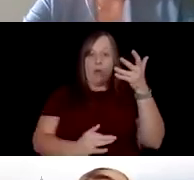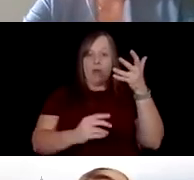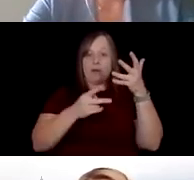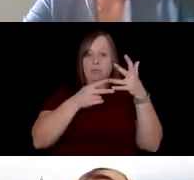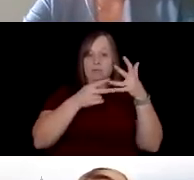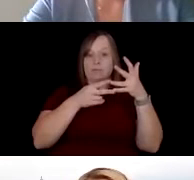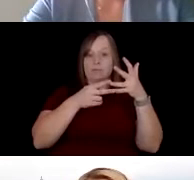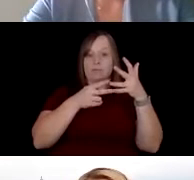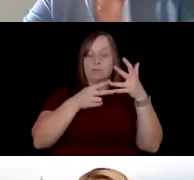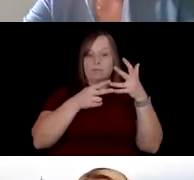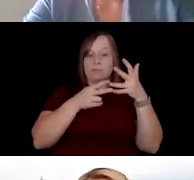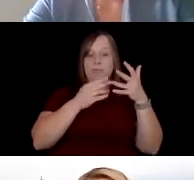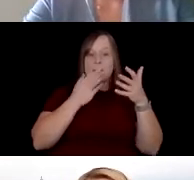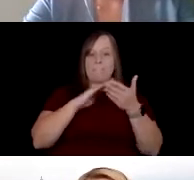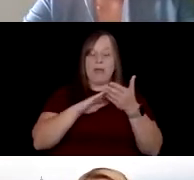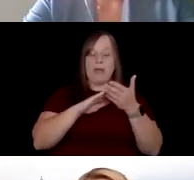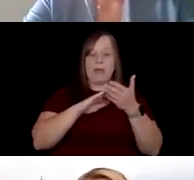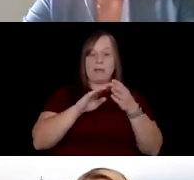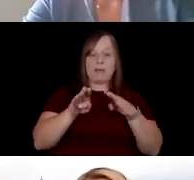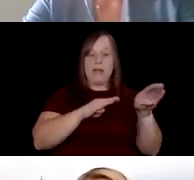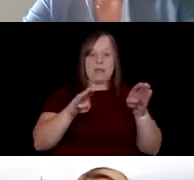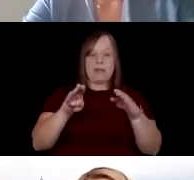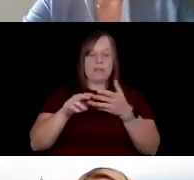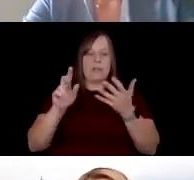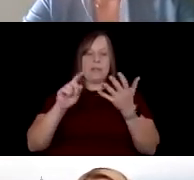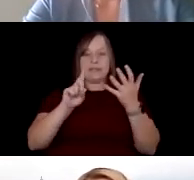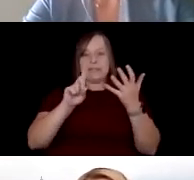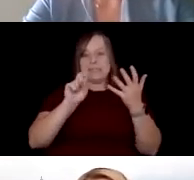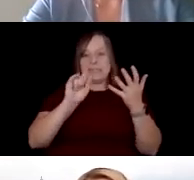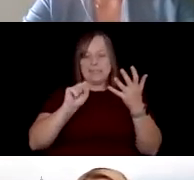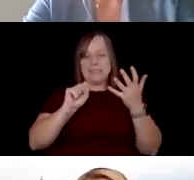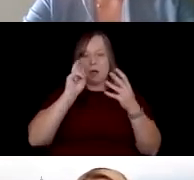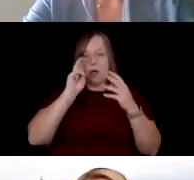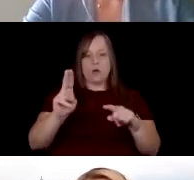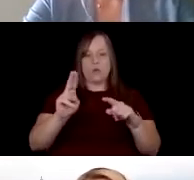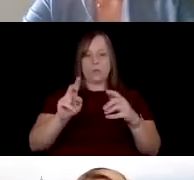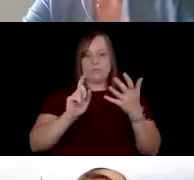you have bad conduct and dishonorable discharges. So, and those are what's considered punitive discharges.